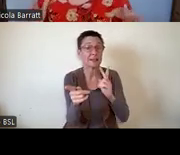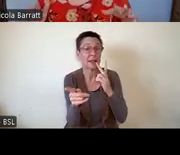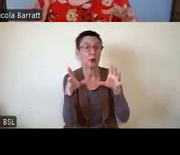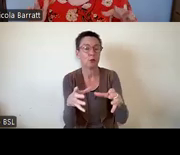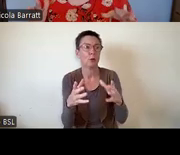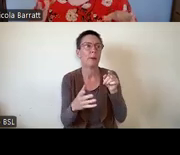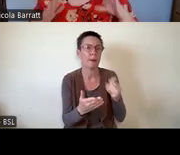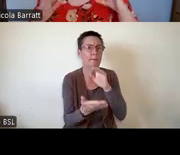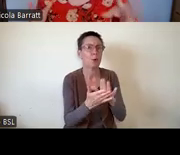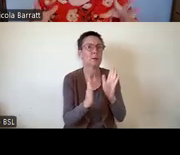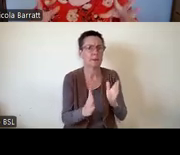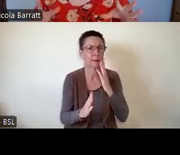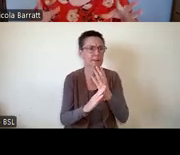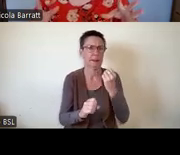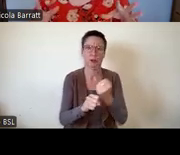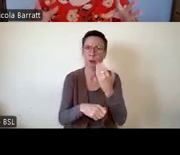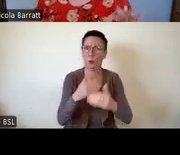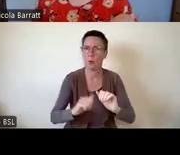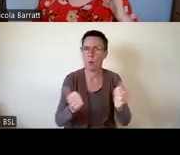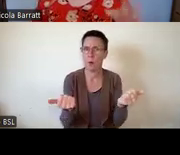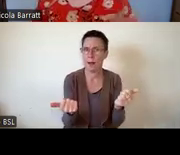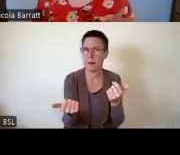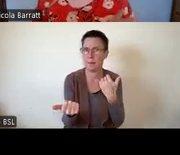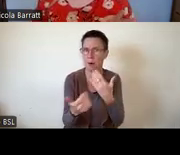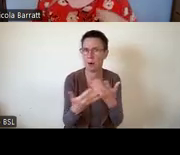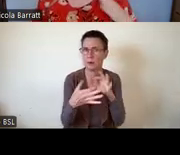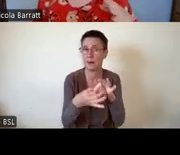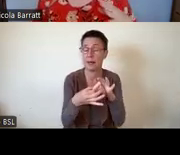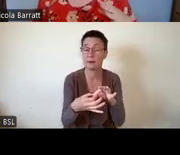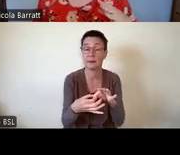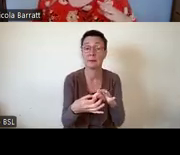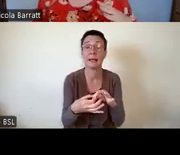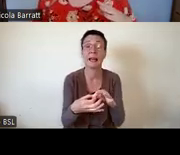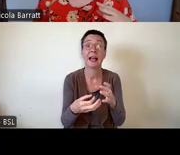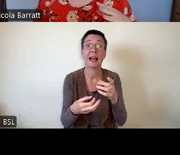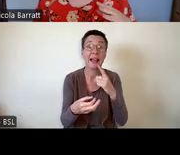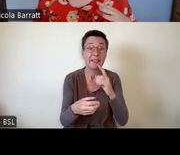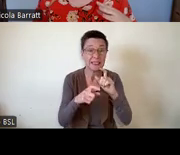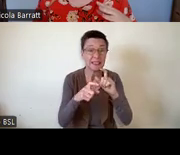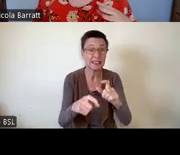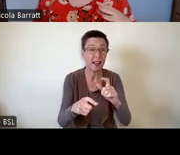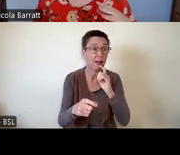If it's doing well, it's being shown to them, then potentially it could be shown to your third-degree connections.